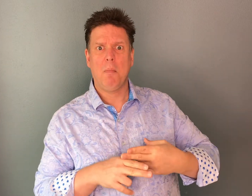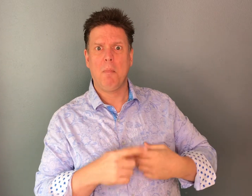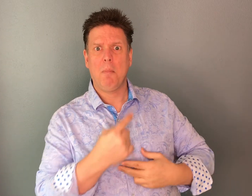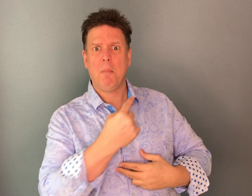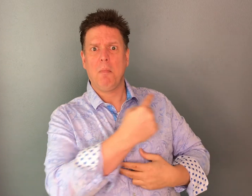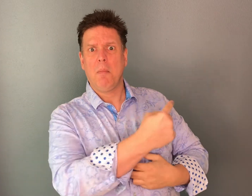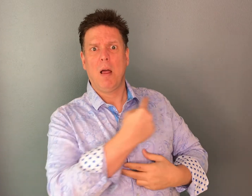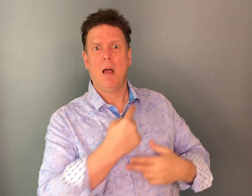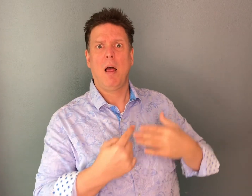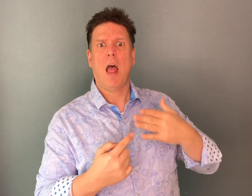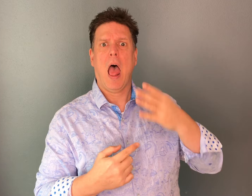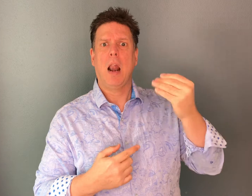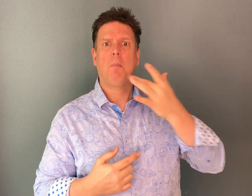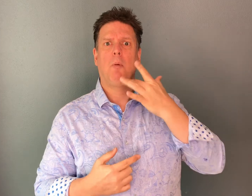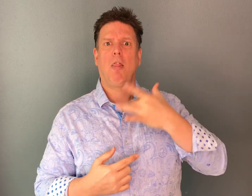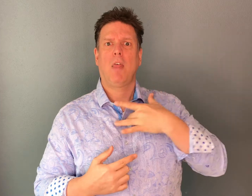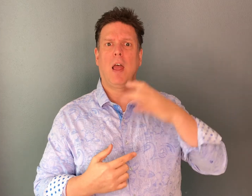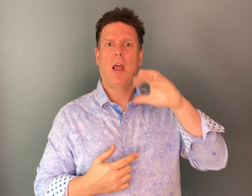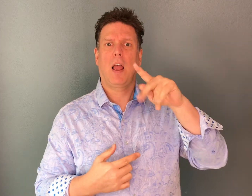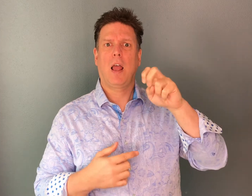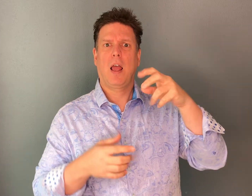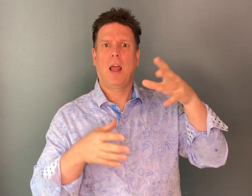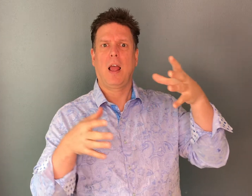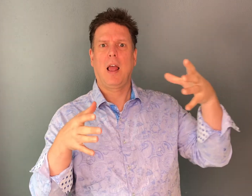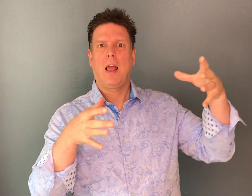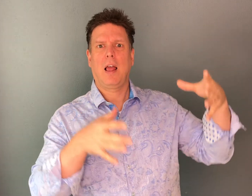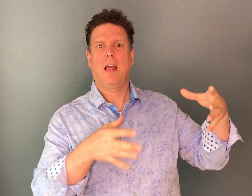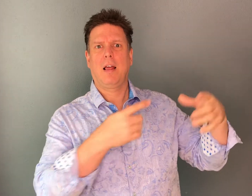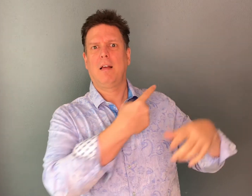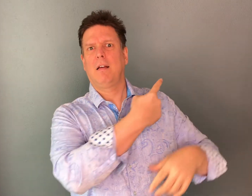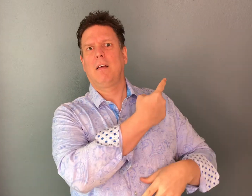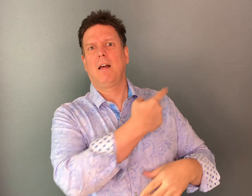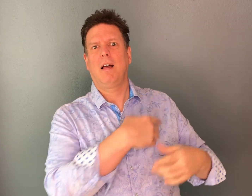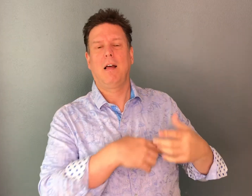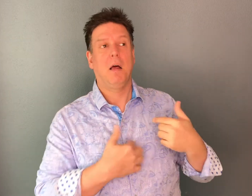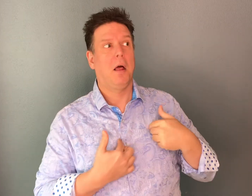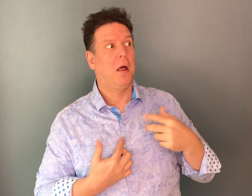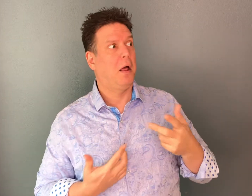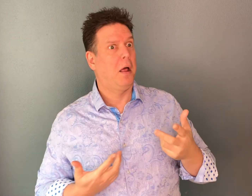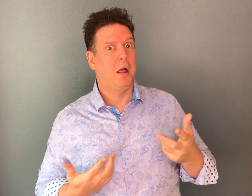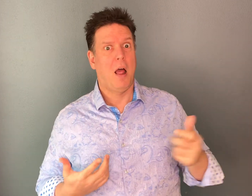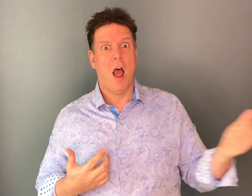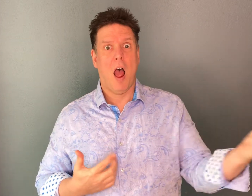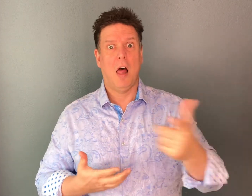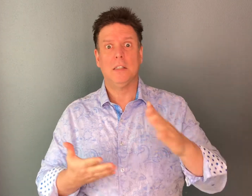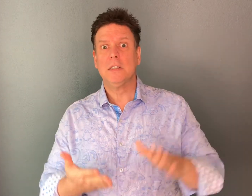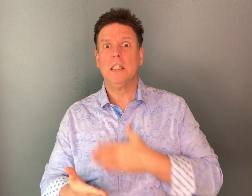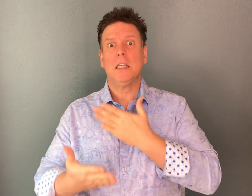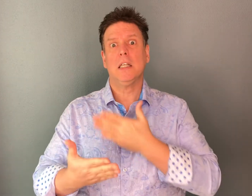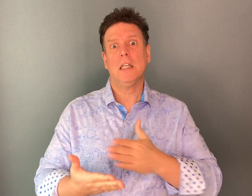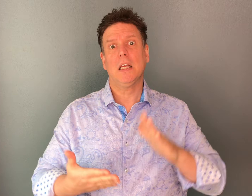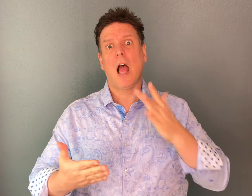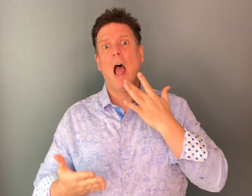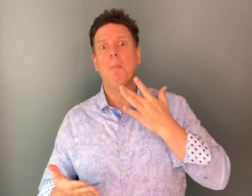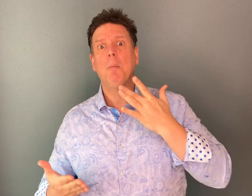and a birthday cake! A picture of a birthday cake and everybody was singing